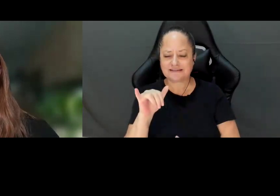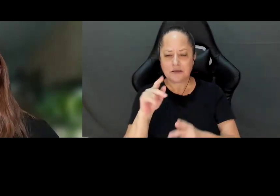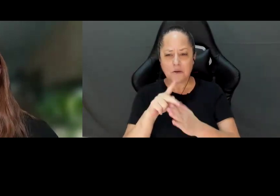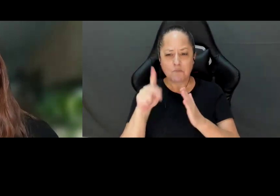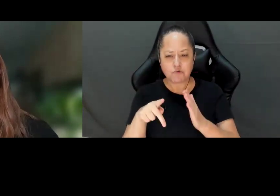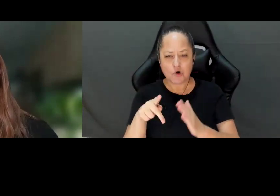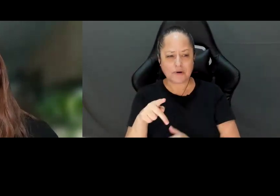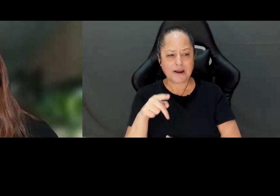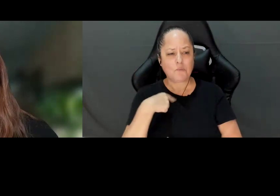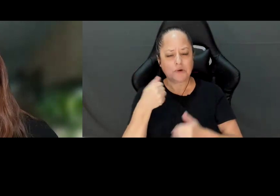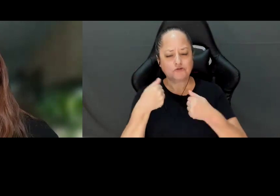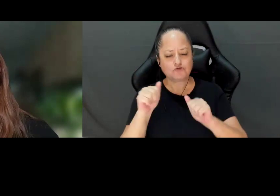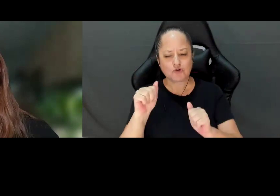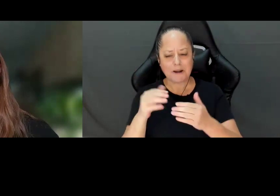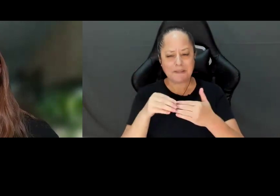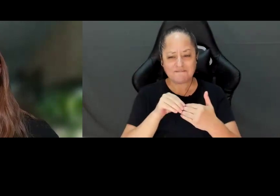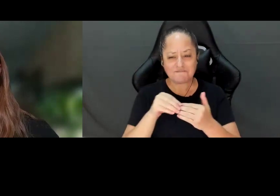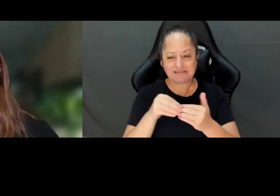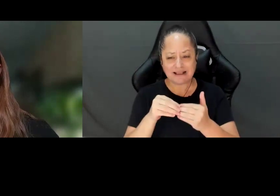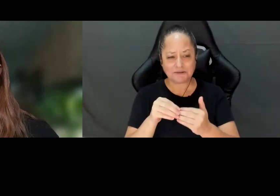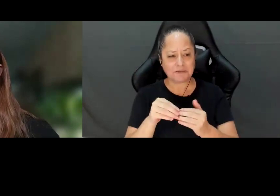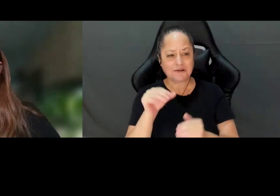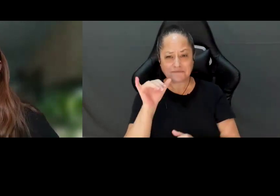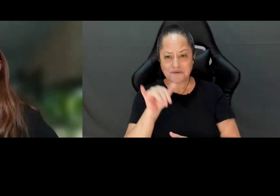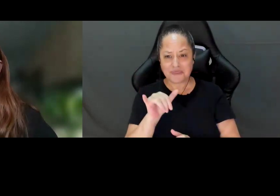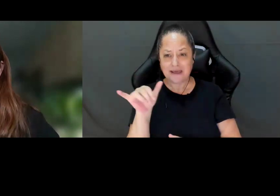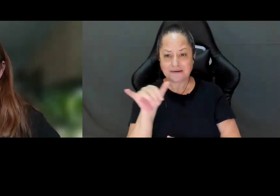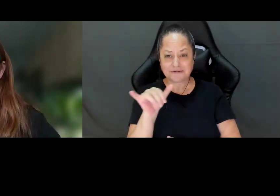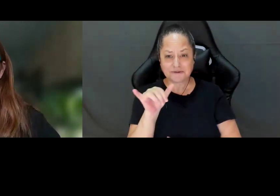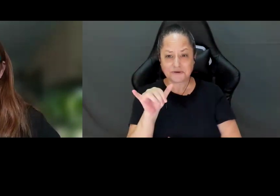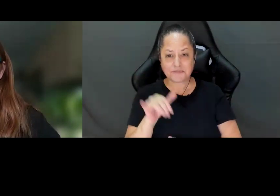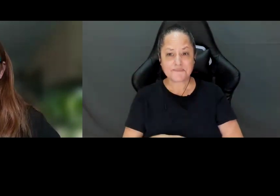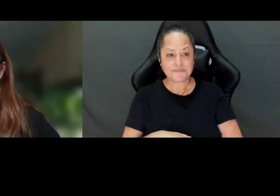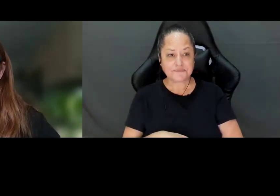So we try to be flexible when it comes to that as well.